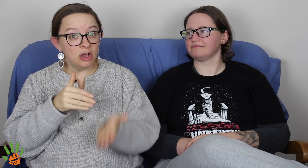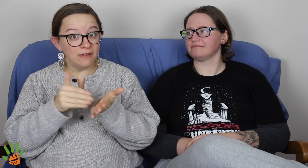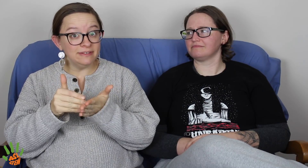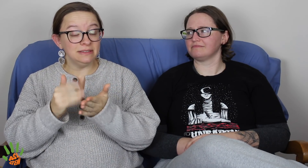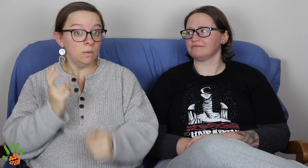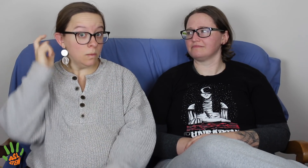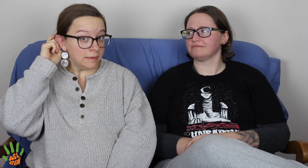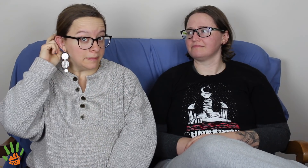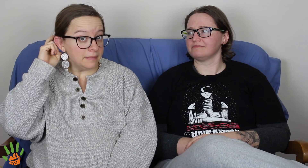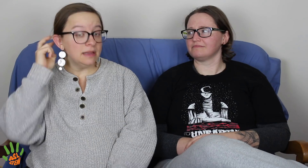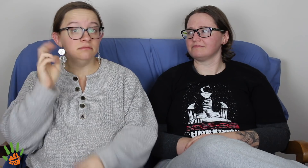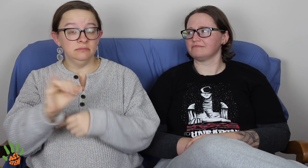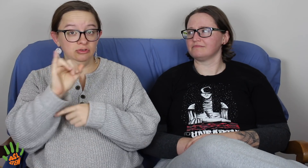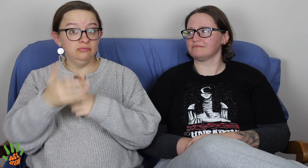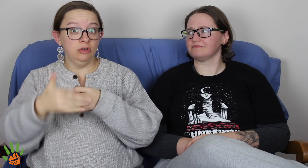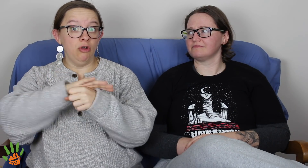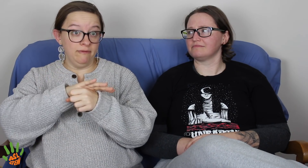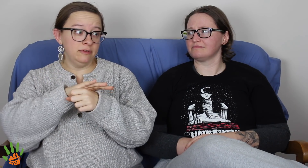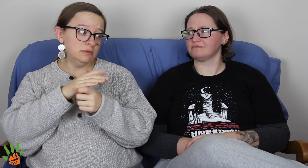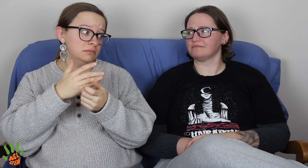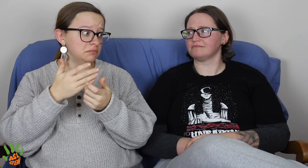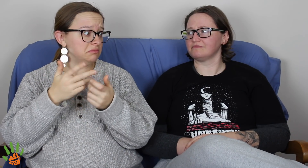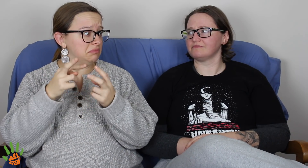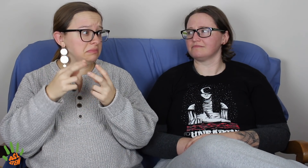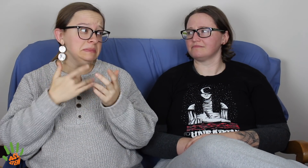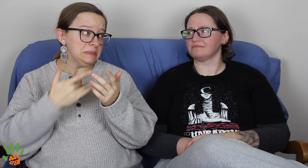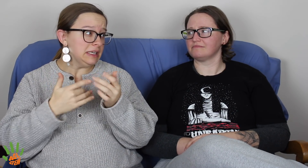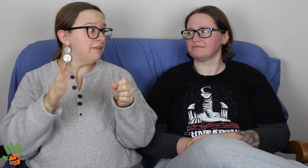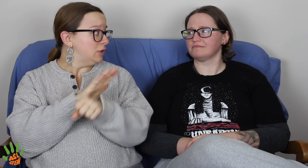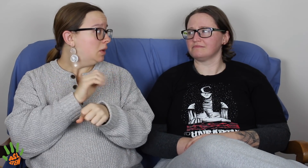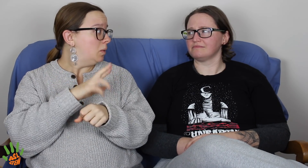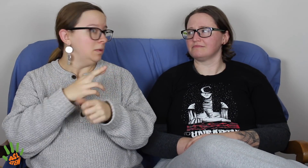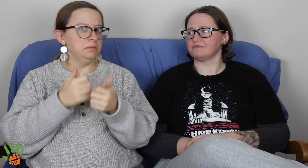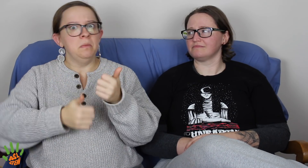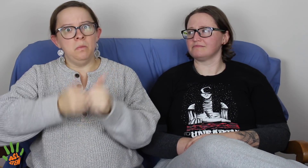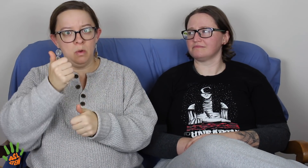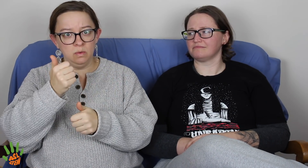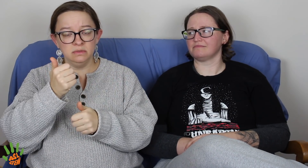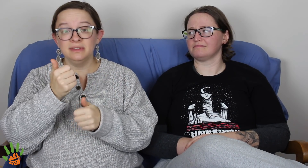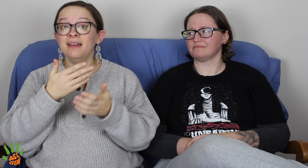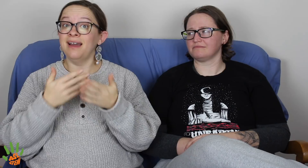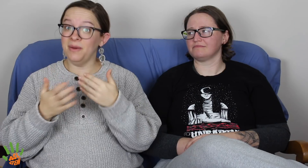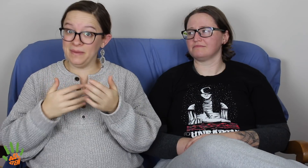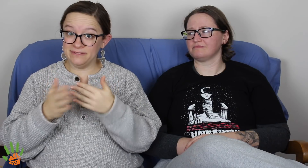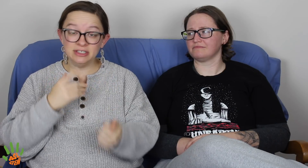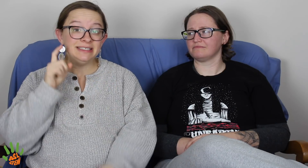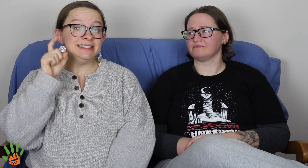that often cochlear implants are covered by insurance. I would say typically full or most.